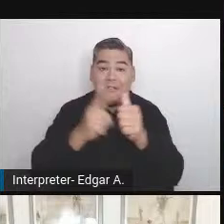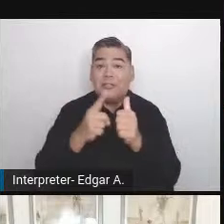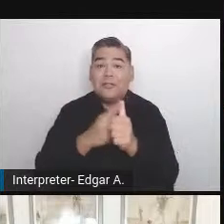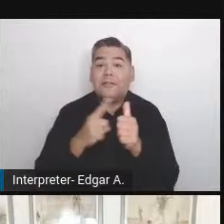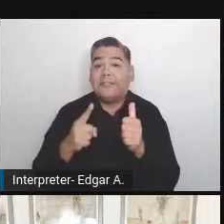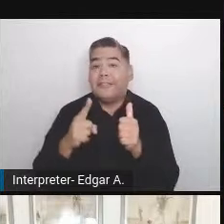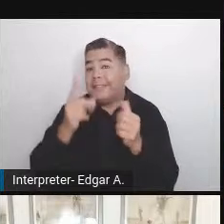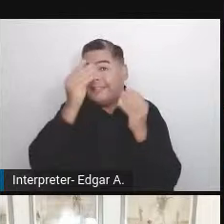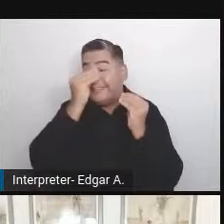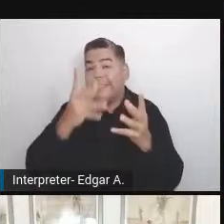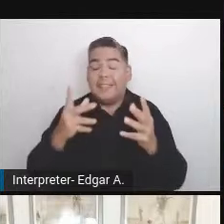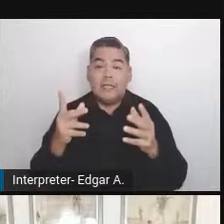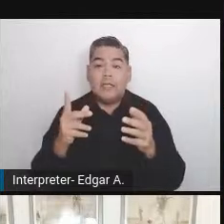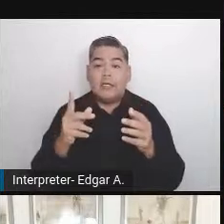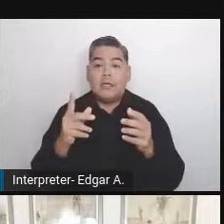name so nicely. I know it is not easy so kudos. Before I